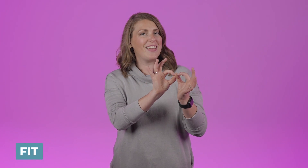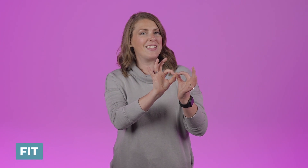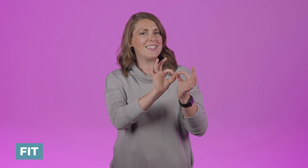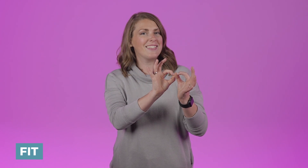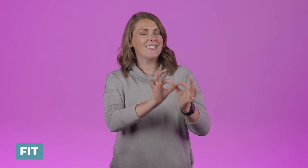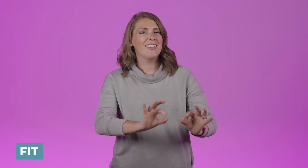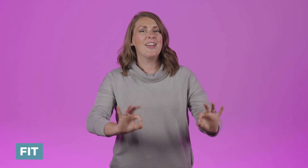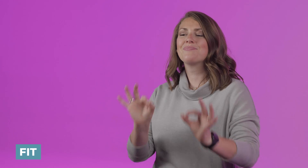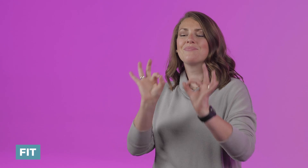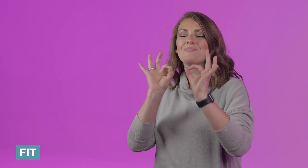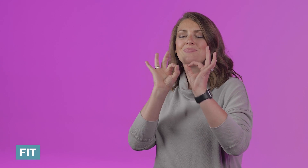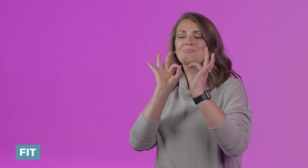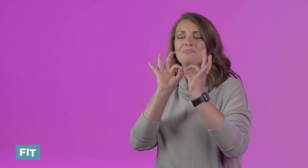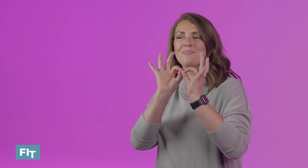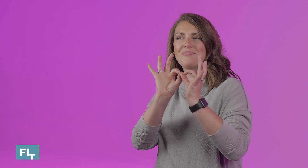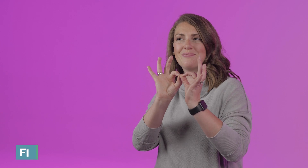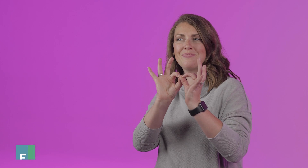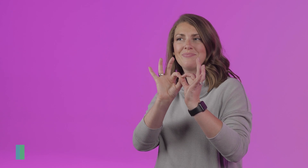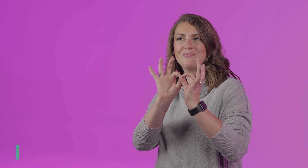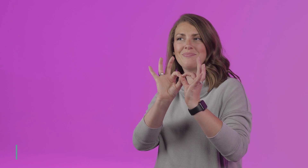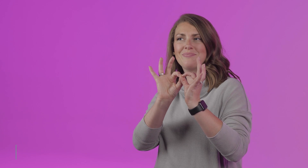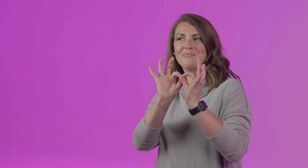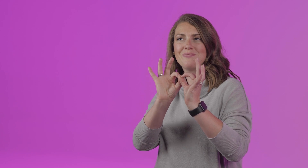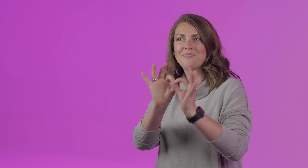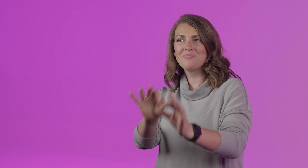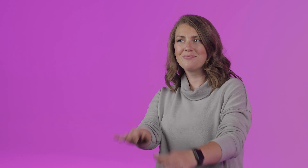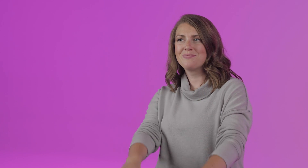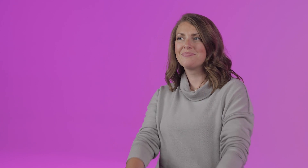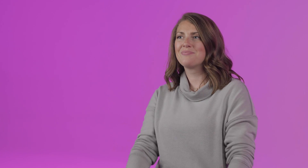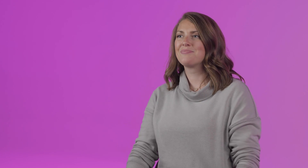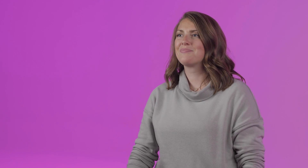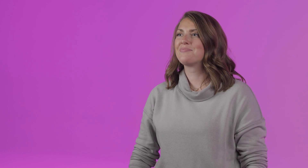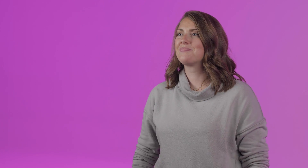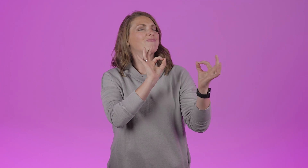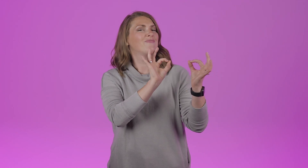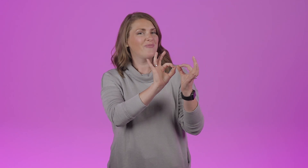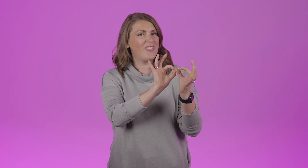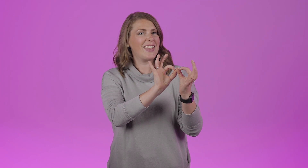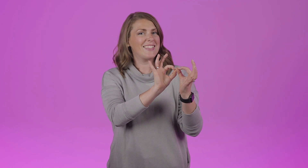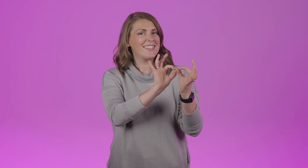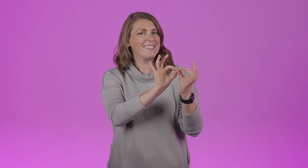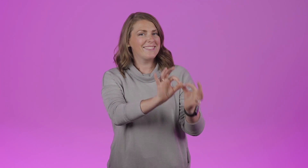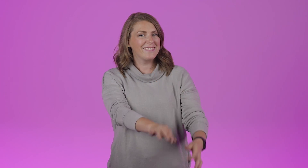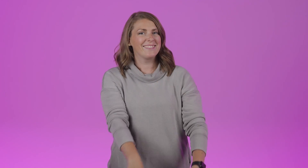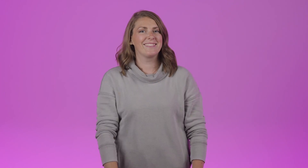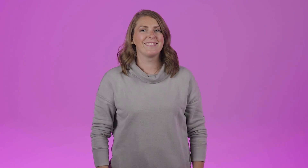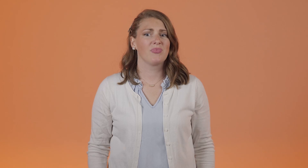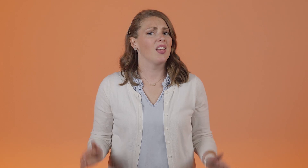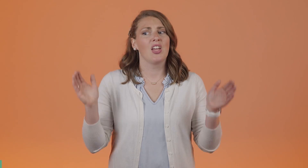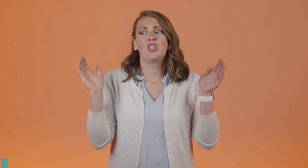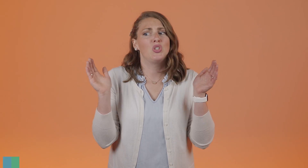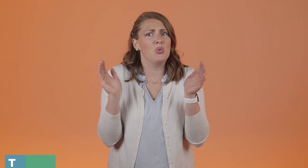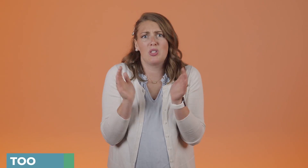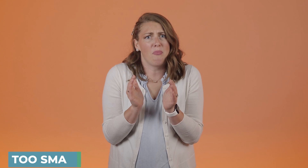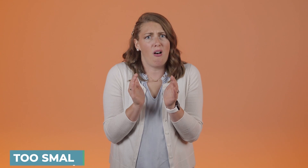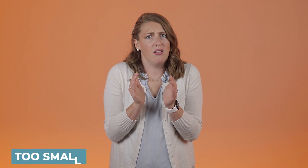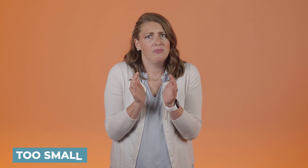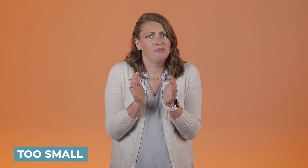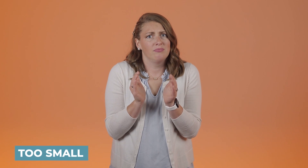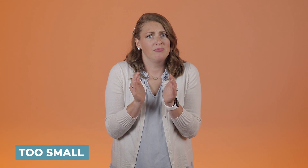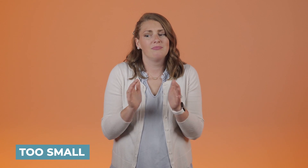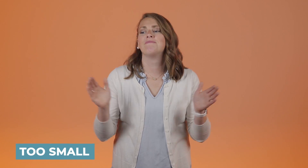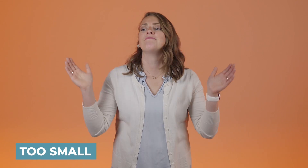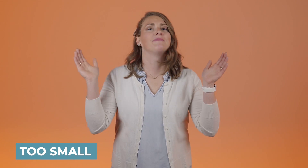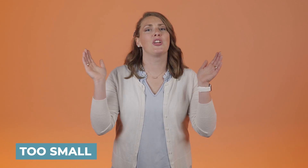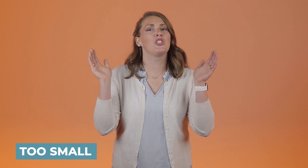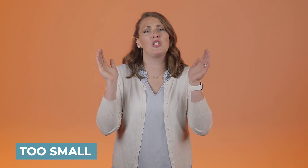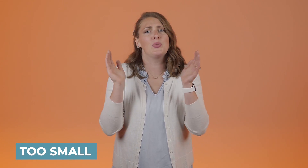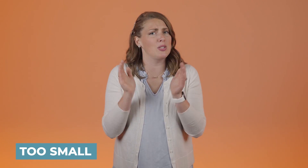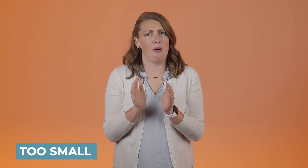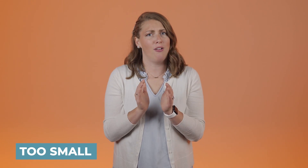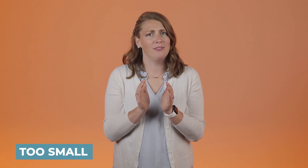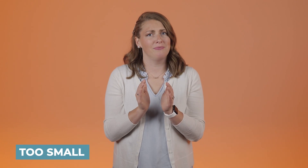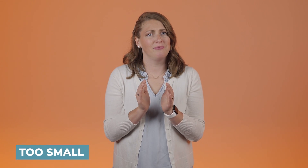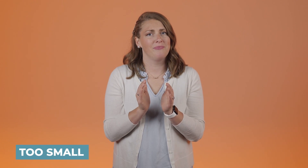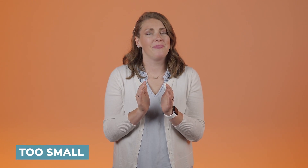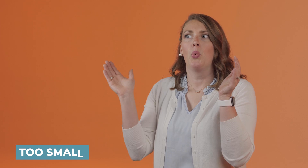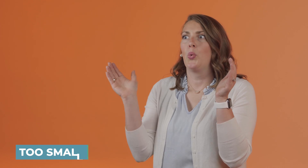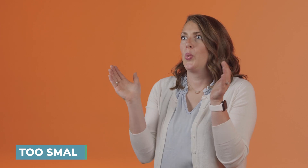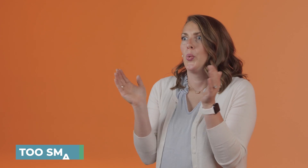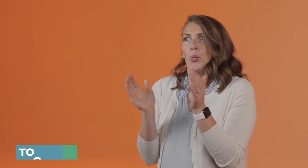fit,' you're doing two 'F' hands moving towards each other 'fit.' 'Too small, too small,' it's the